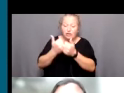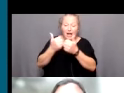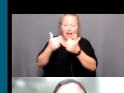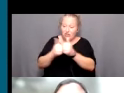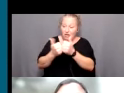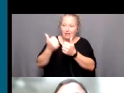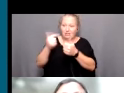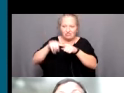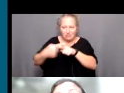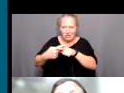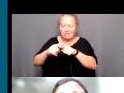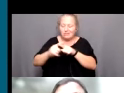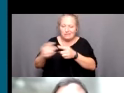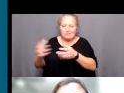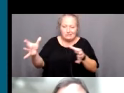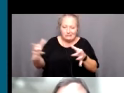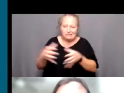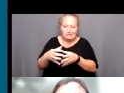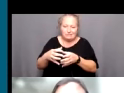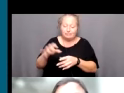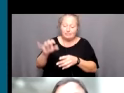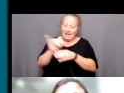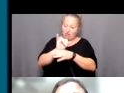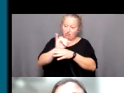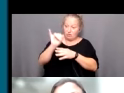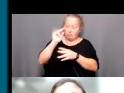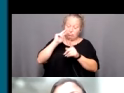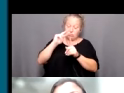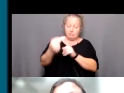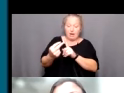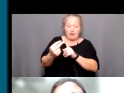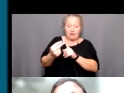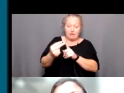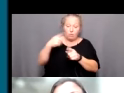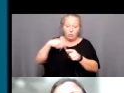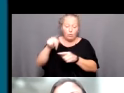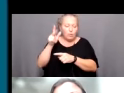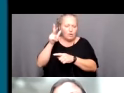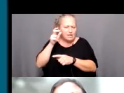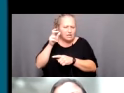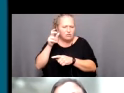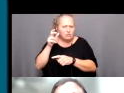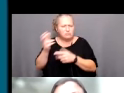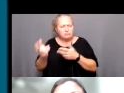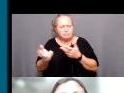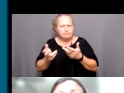So from the industry perspective, we hear that there is quite a bit of an